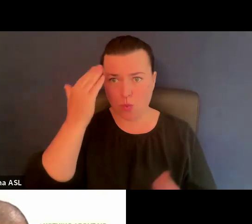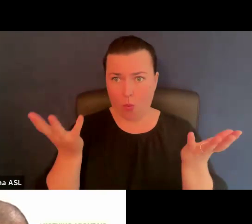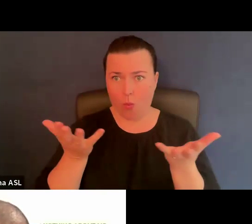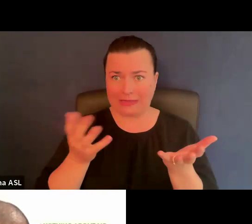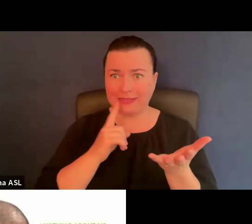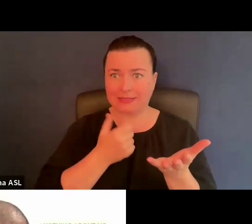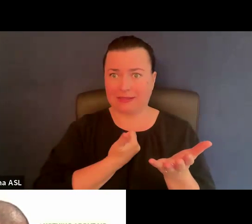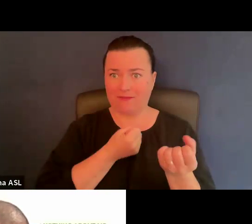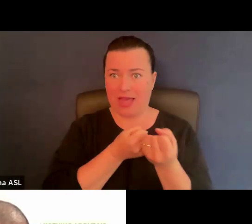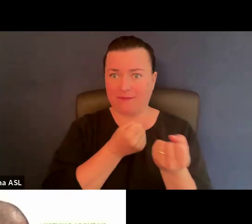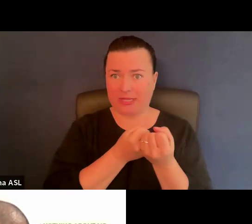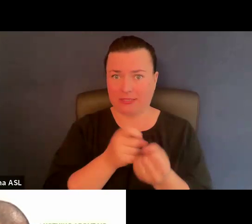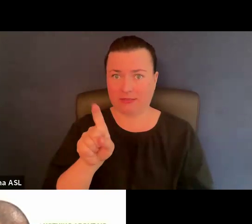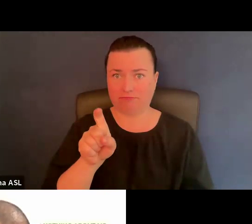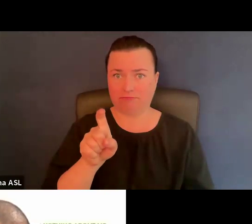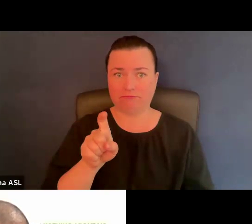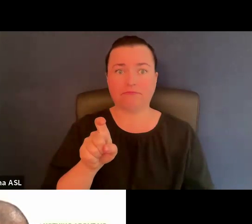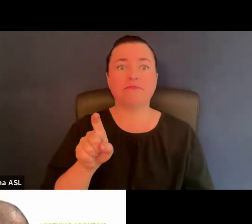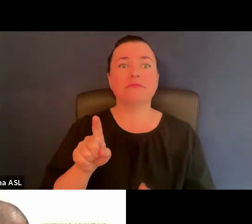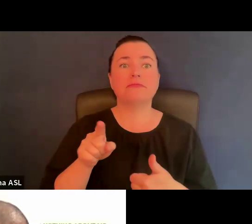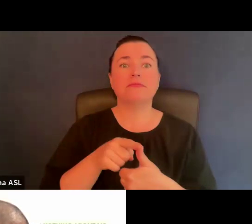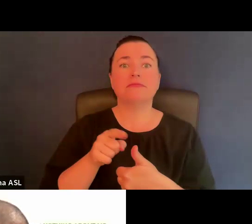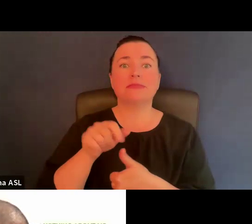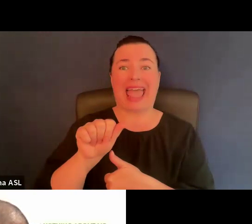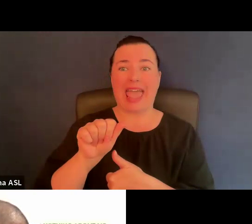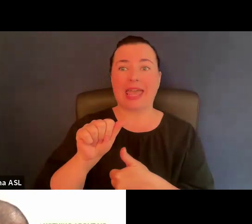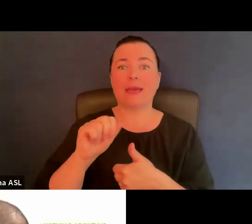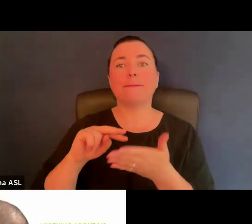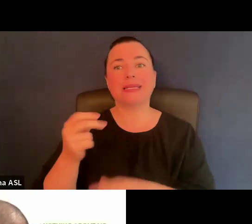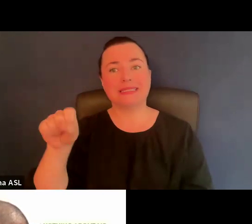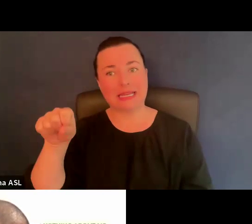Answers A, is yes, B, a little, C, no.